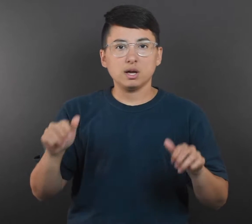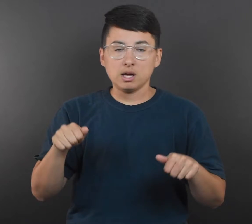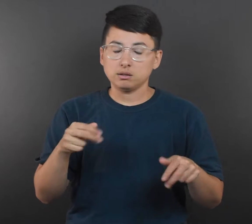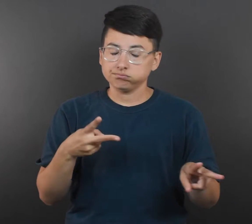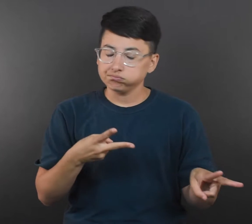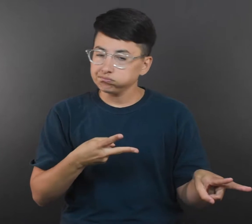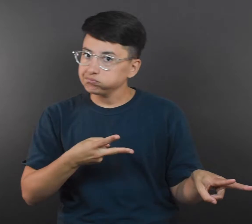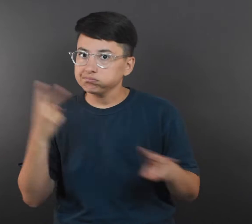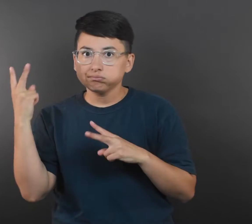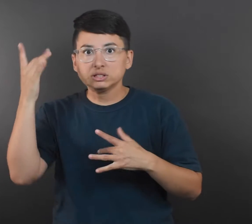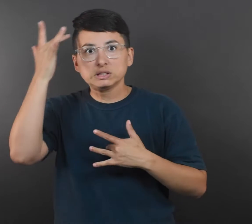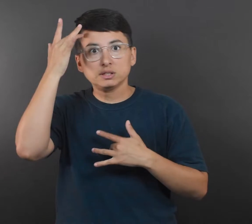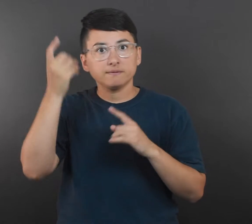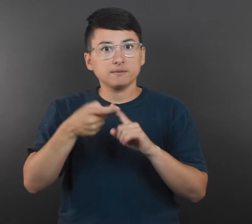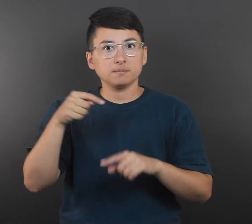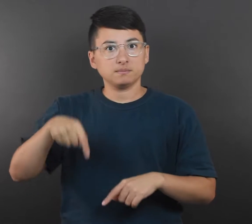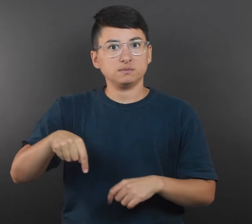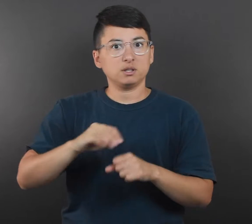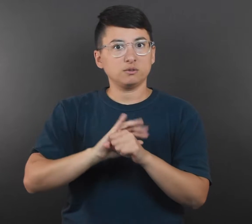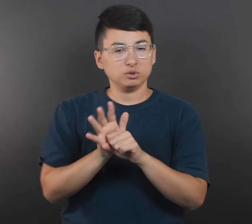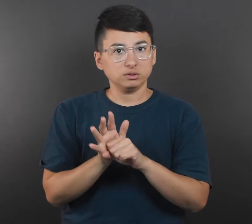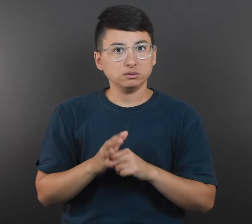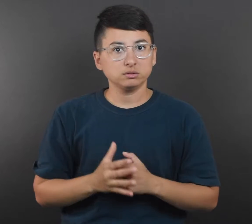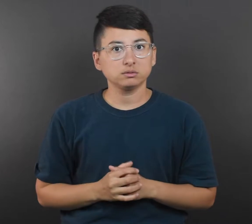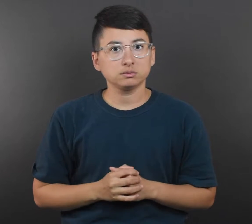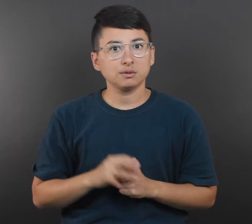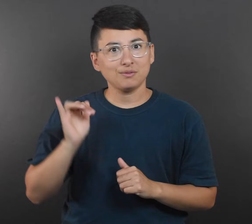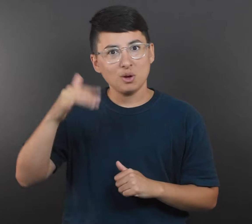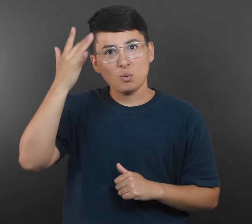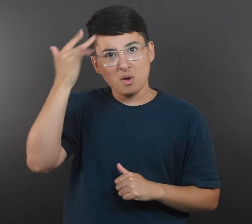and that’s why it’s important for all of us to continue doing everything we can